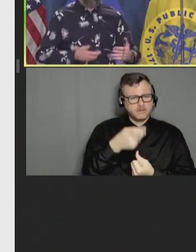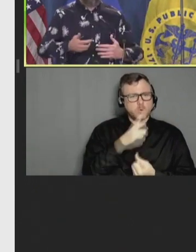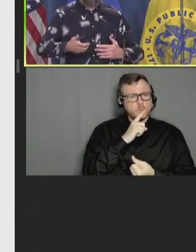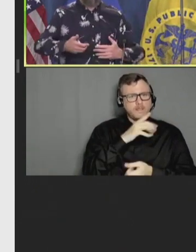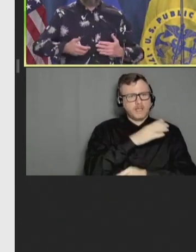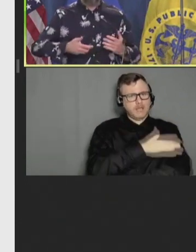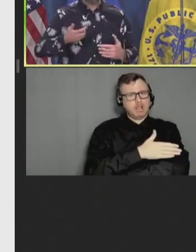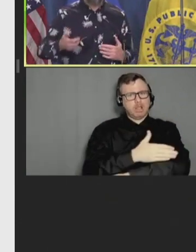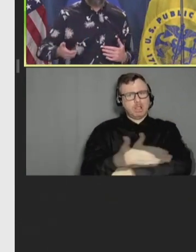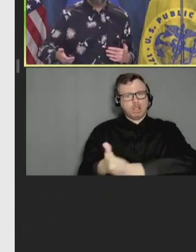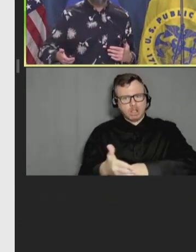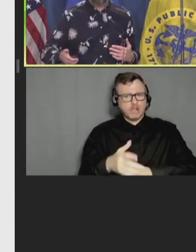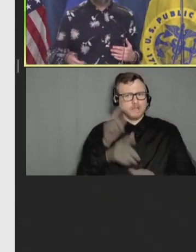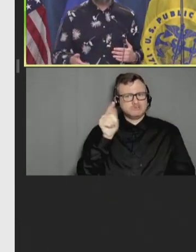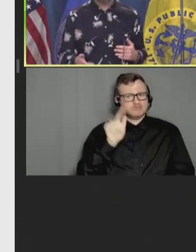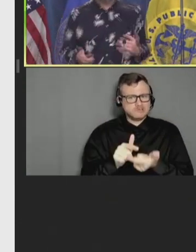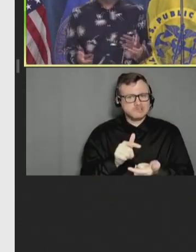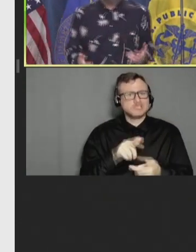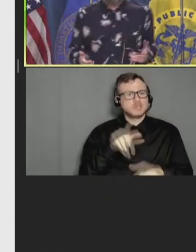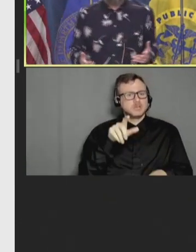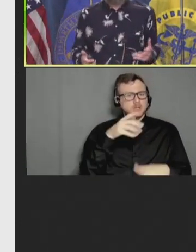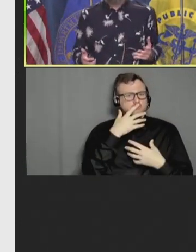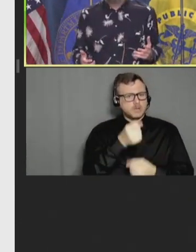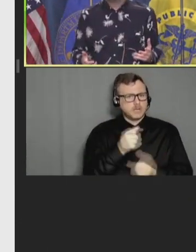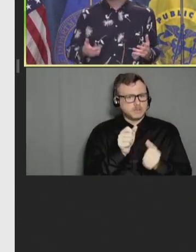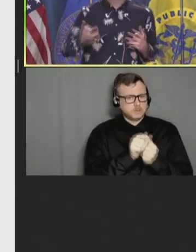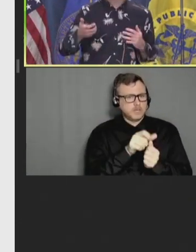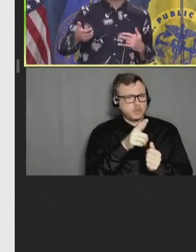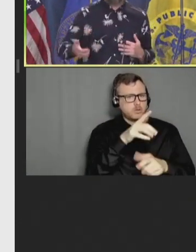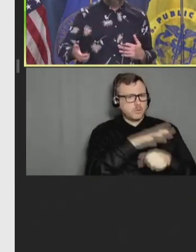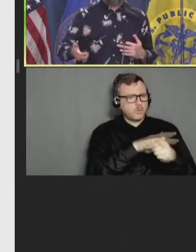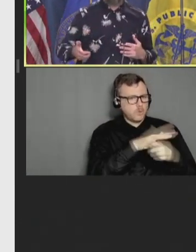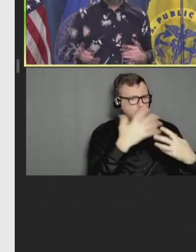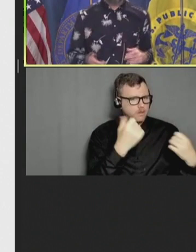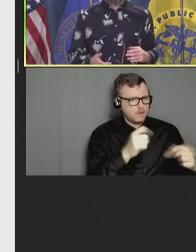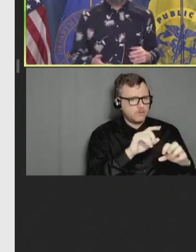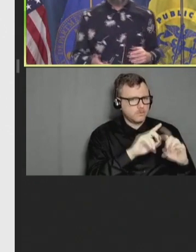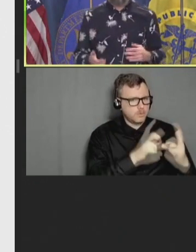health and local health departments. So, how do we build the trust? So,